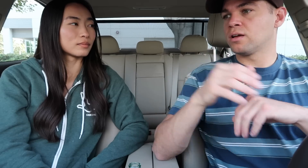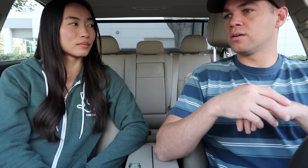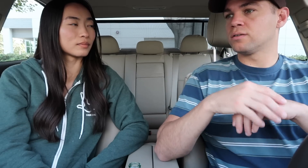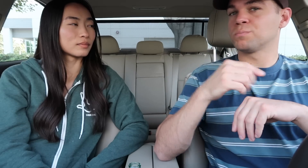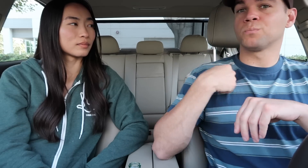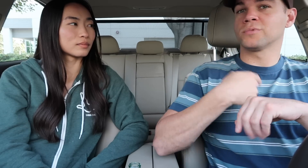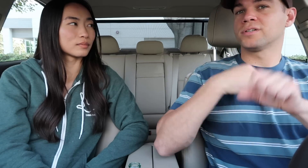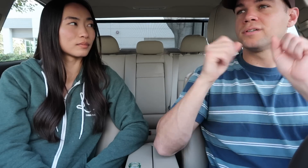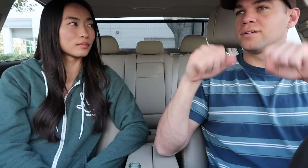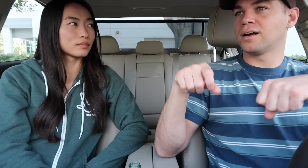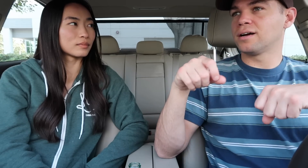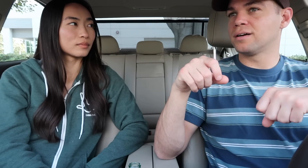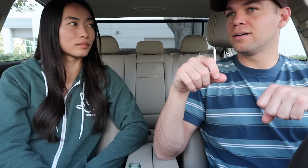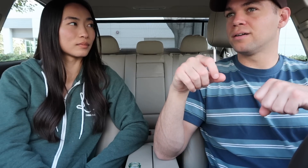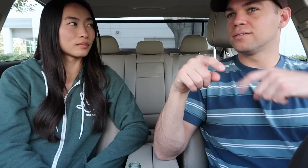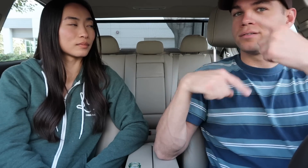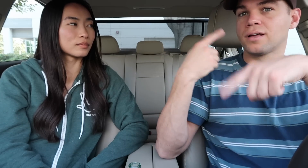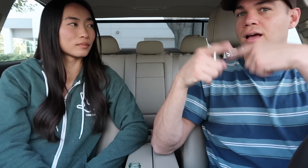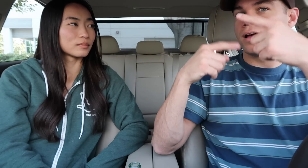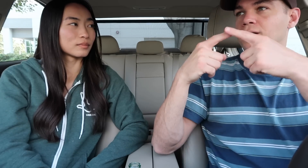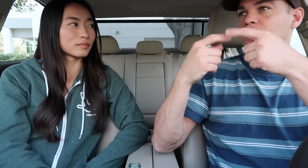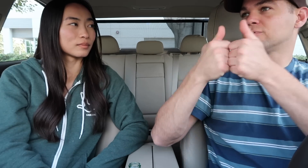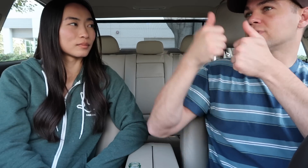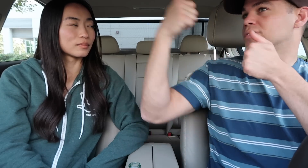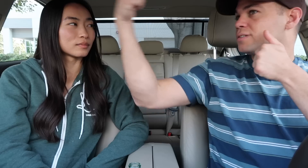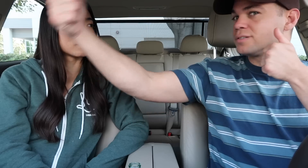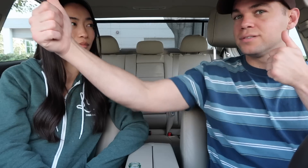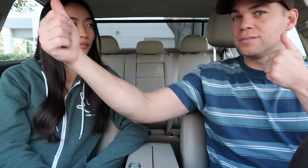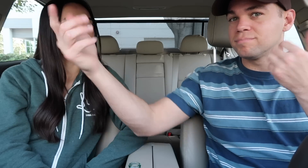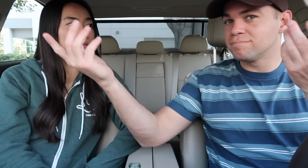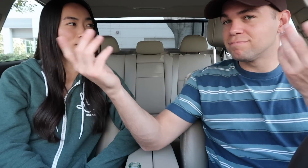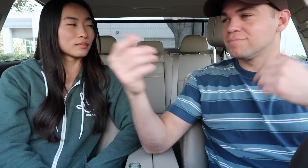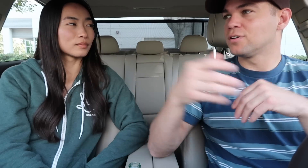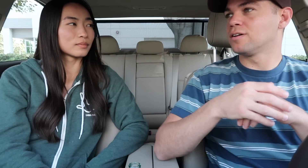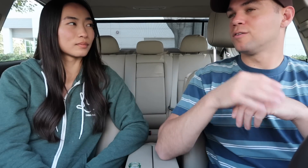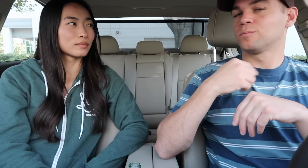like we can sign with distance between us